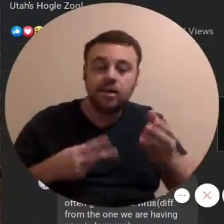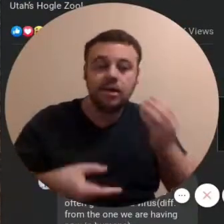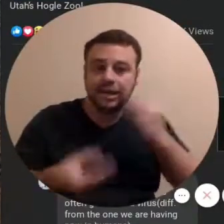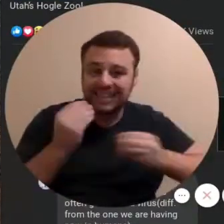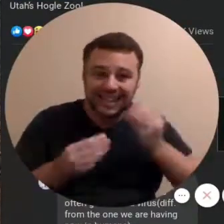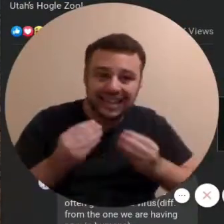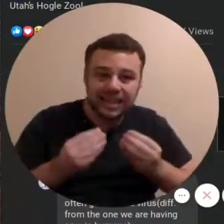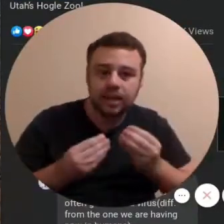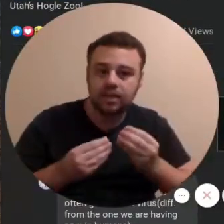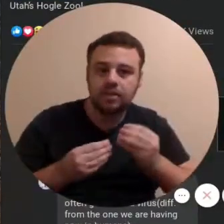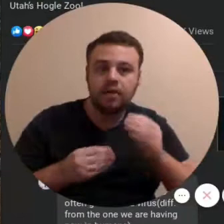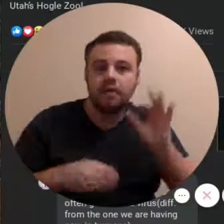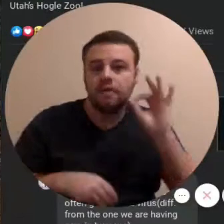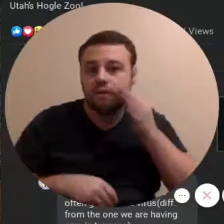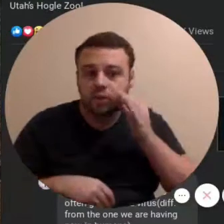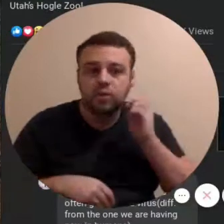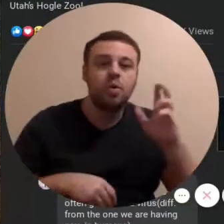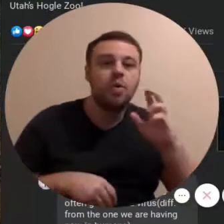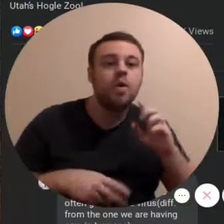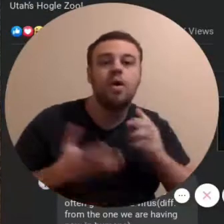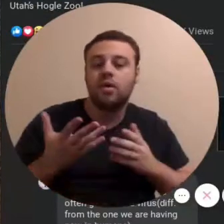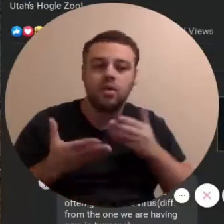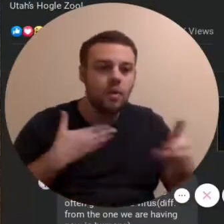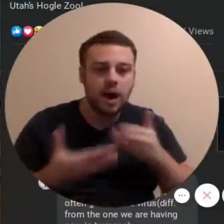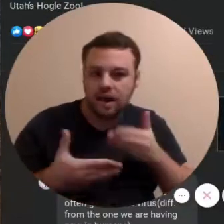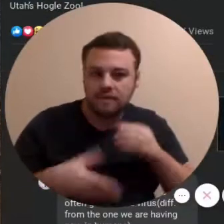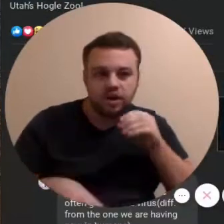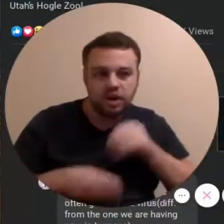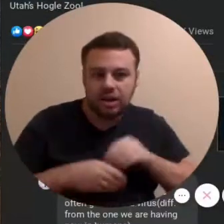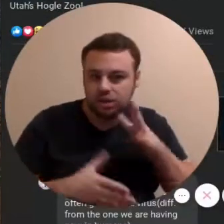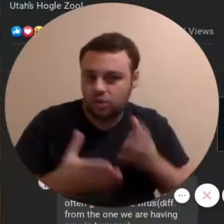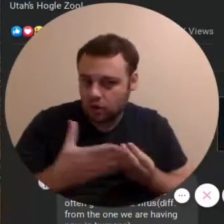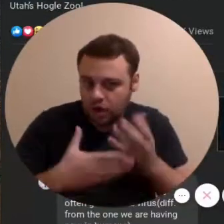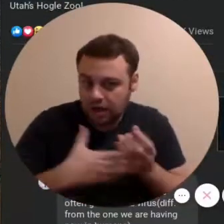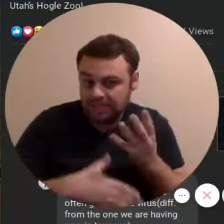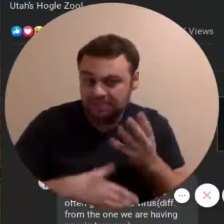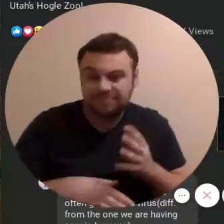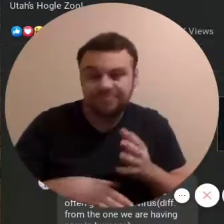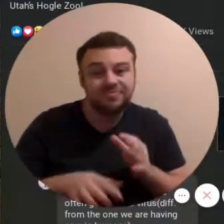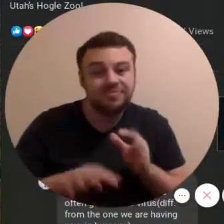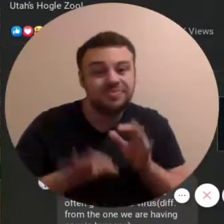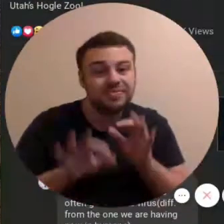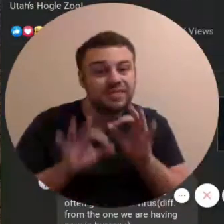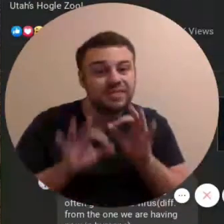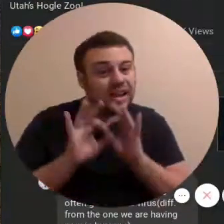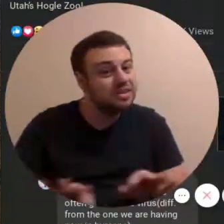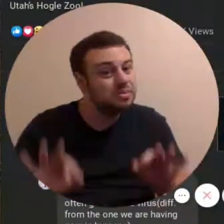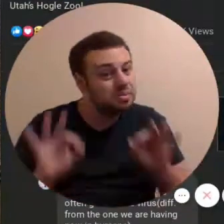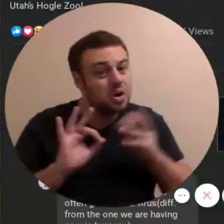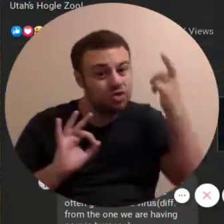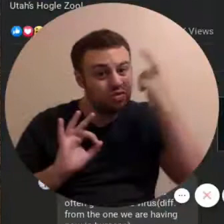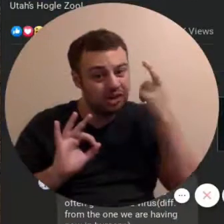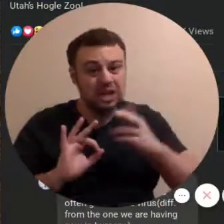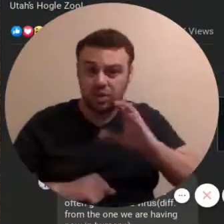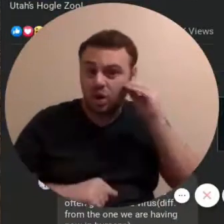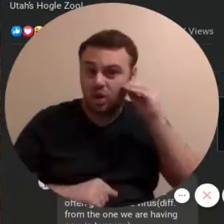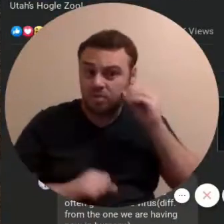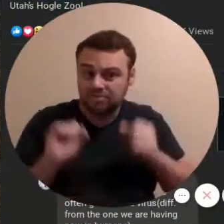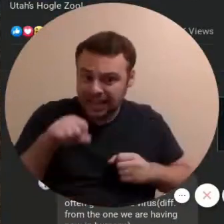something. So it's always important to realize that even though it's your backyard, to these guys- they don't know that. Brad: They don't know.